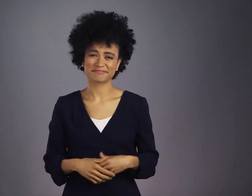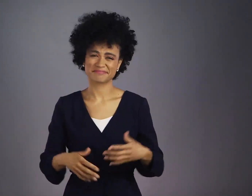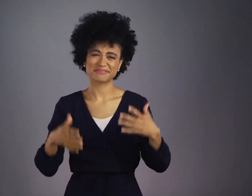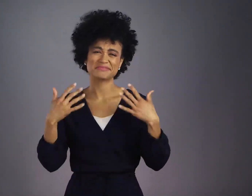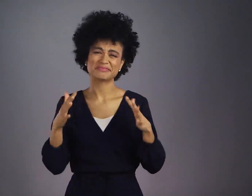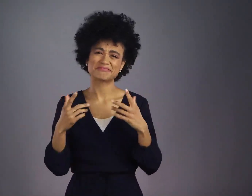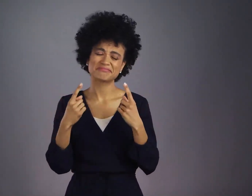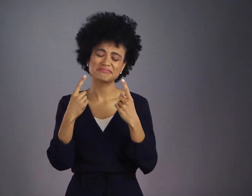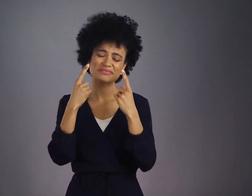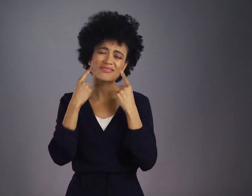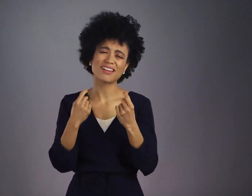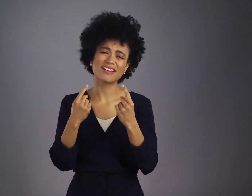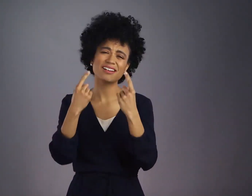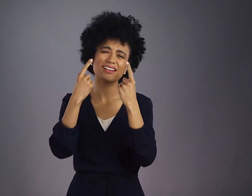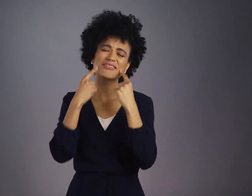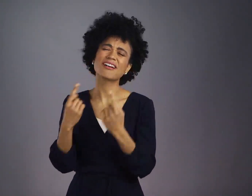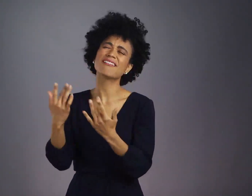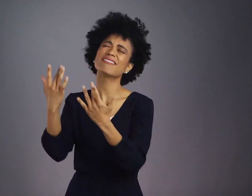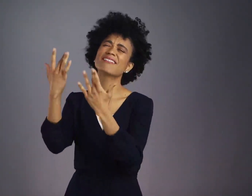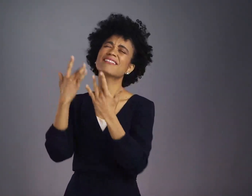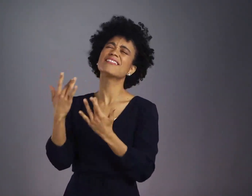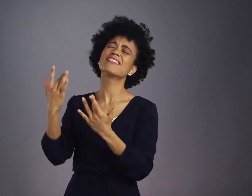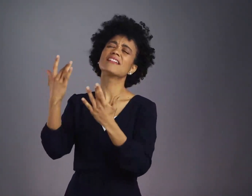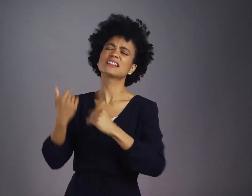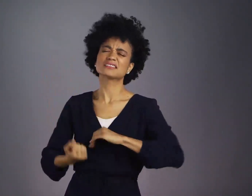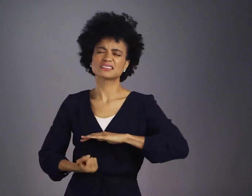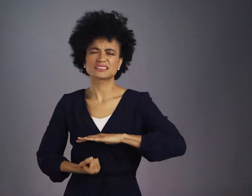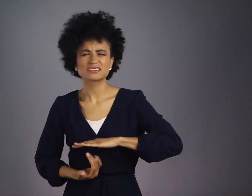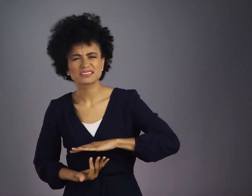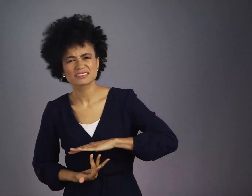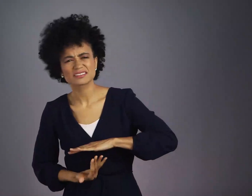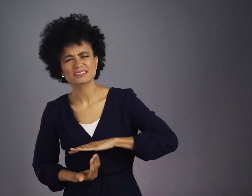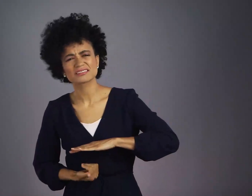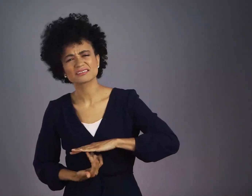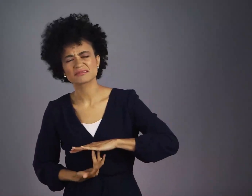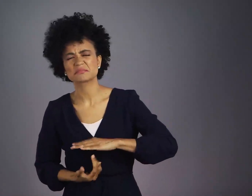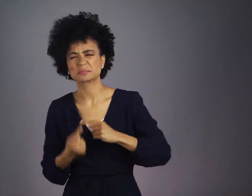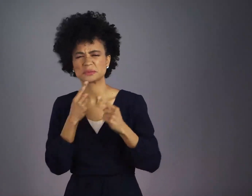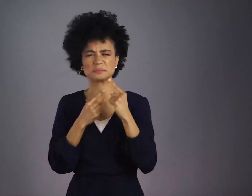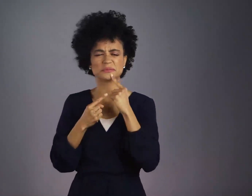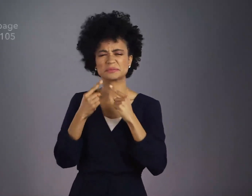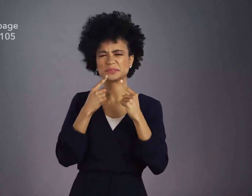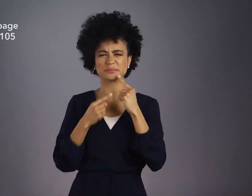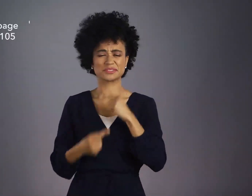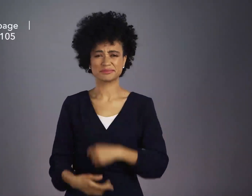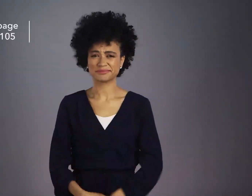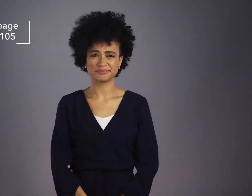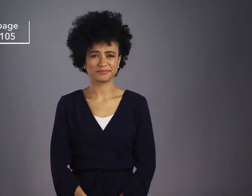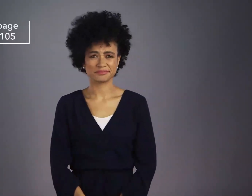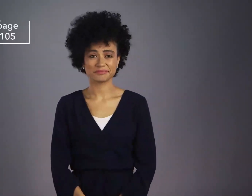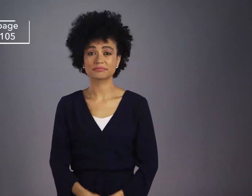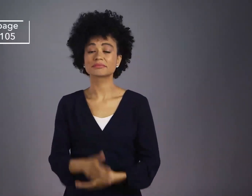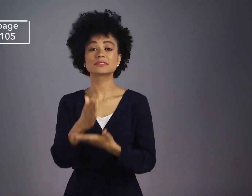These are not pleasant companions. We have been driven to maudlin sympathy, to bitter resentment.